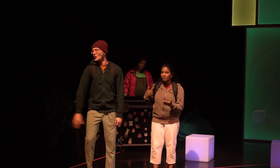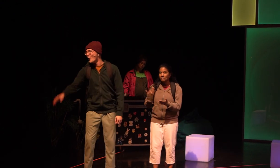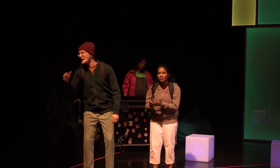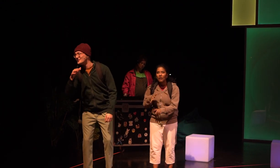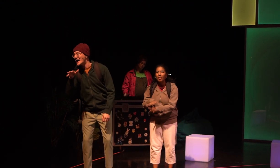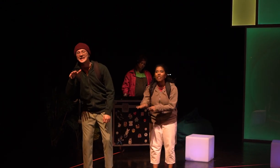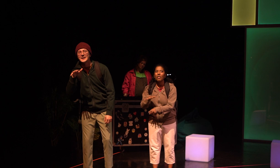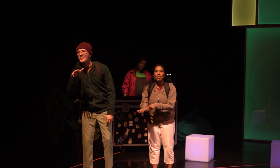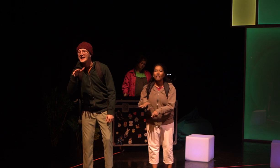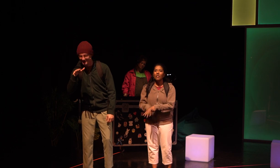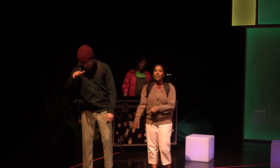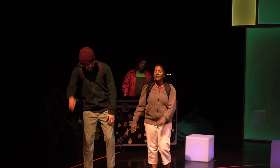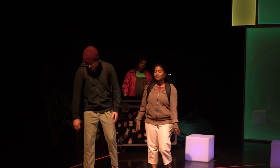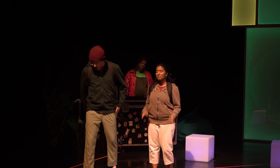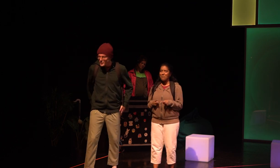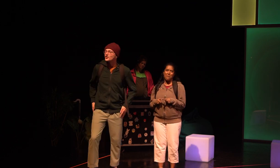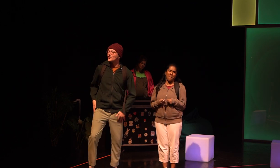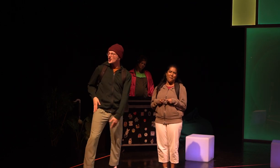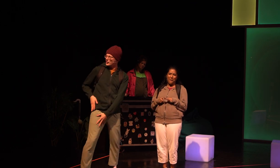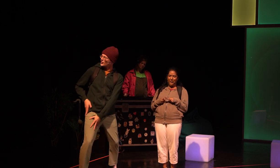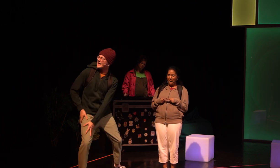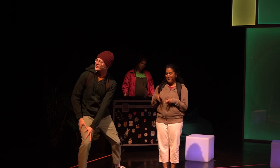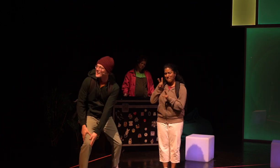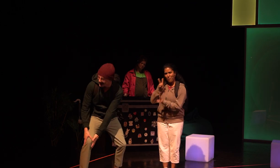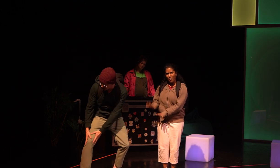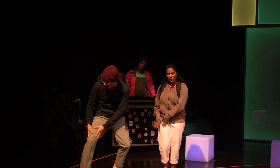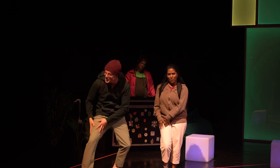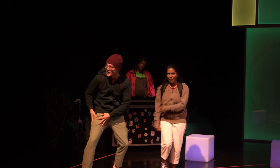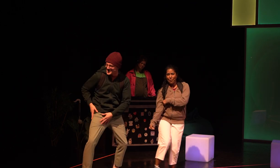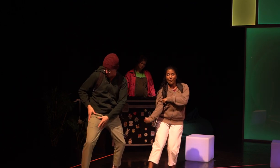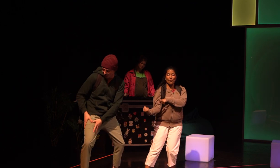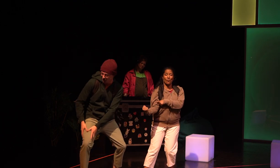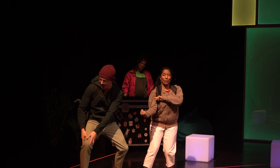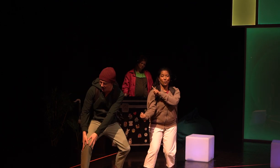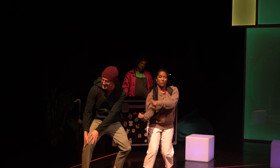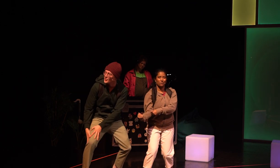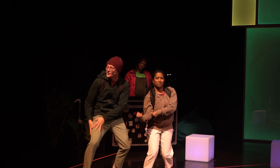always taking the piss. 'Oh it's cos you got sexy legs our Connor, they're all firm and